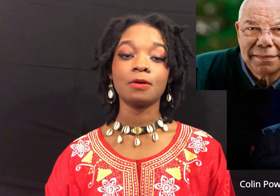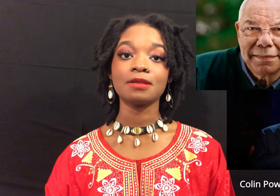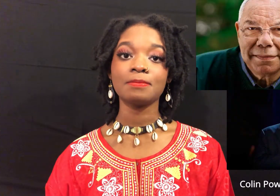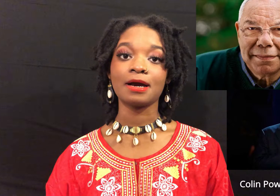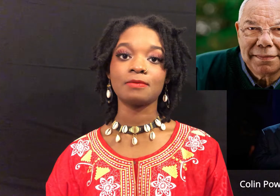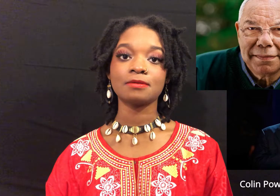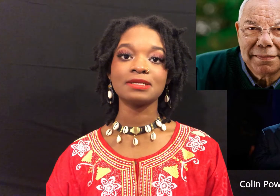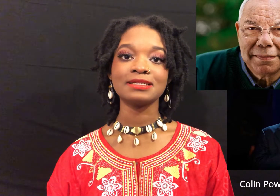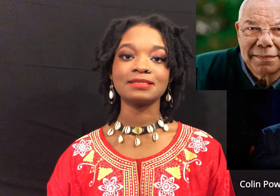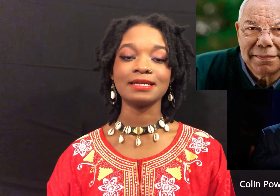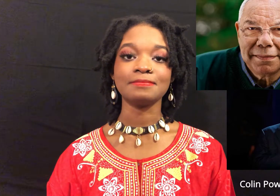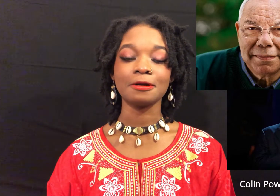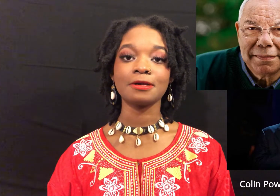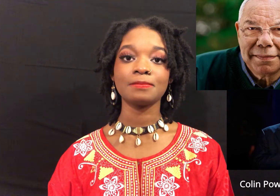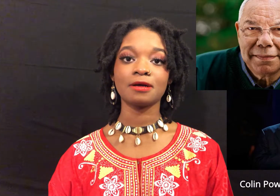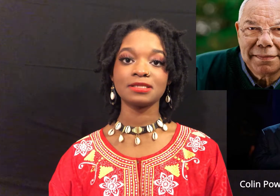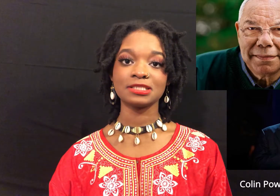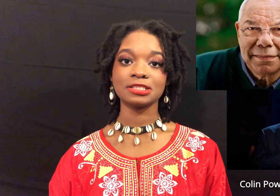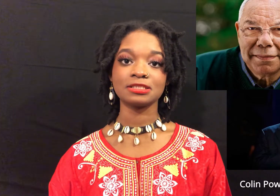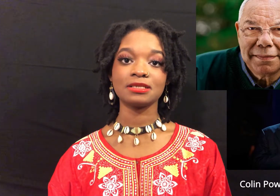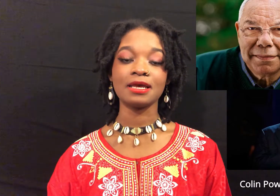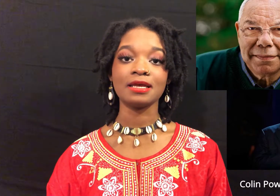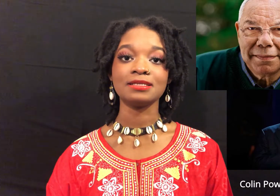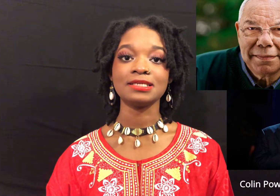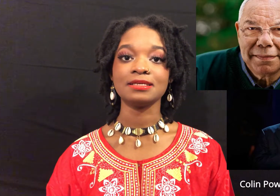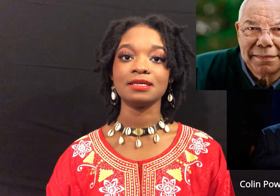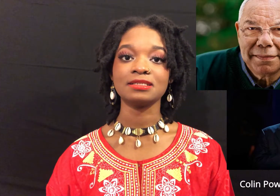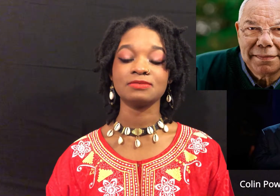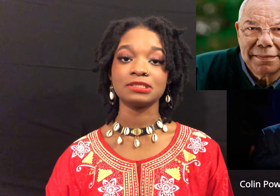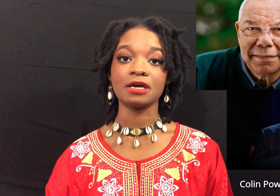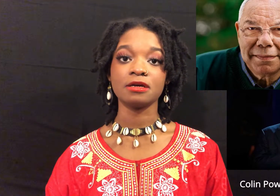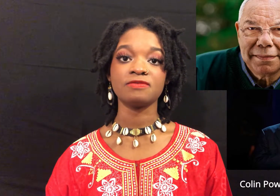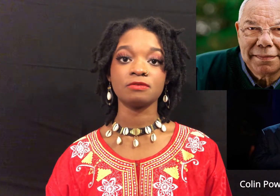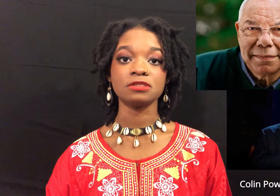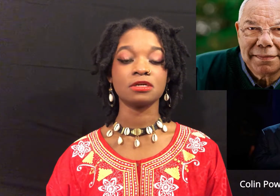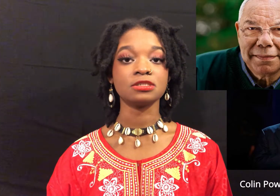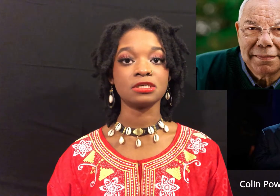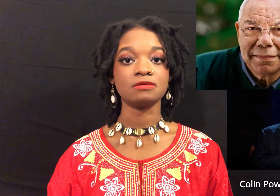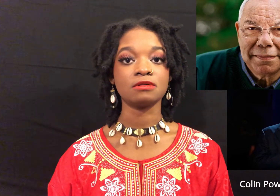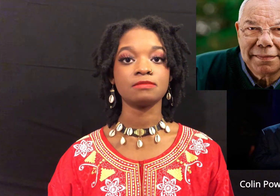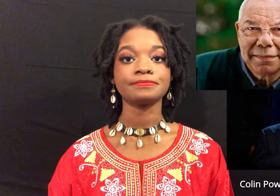Colin Powell is an American politican and a retired four-star general